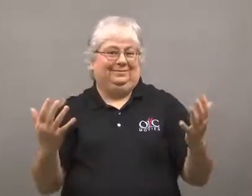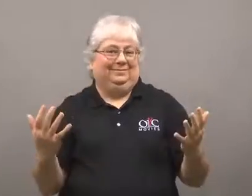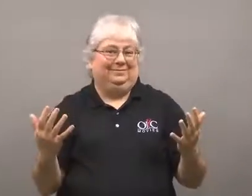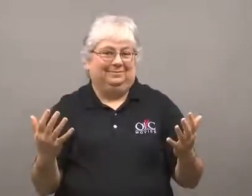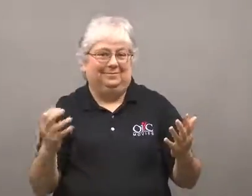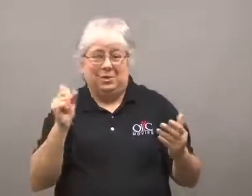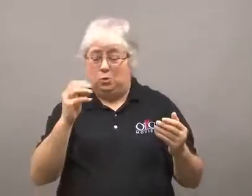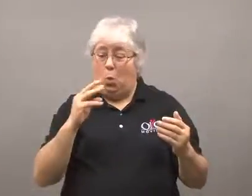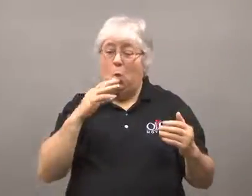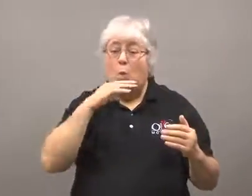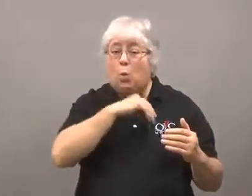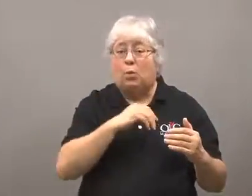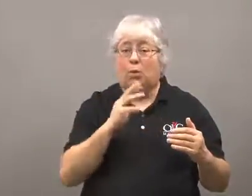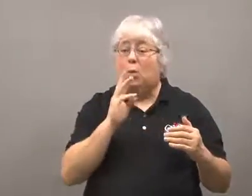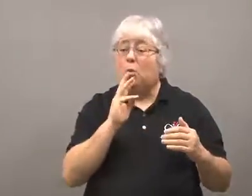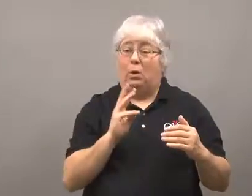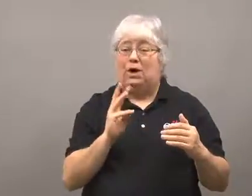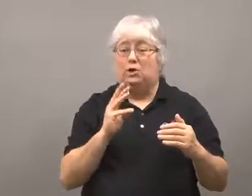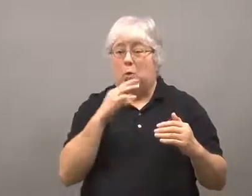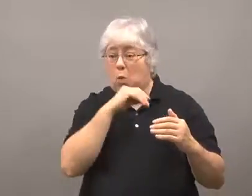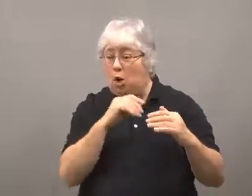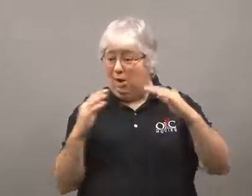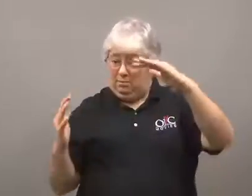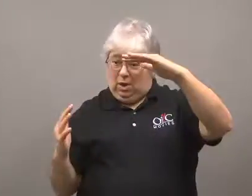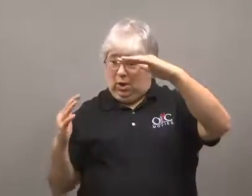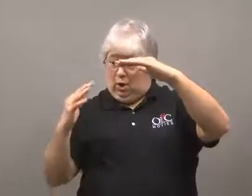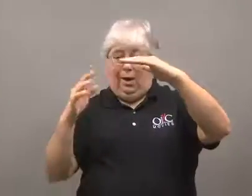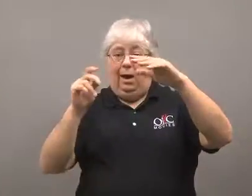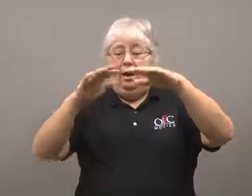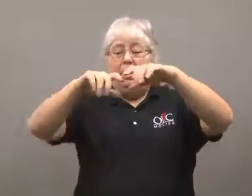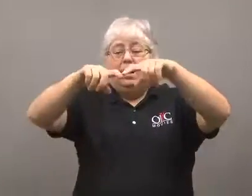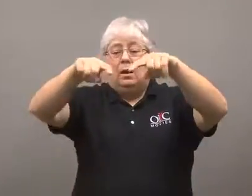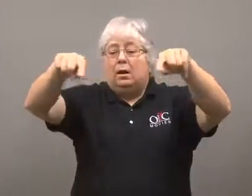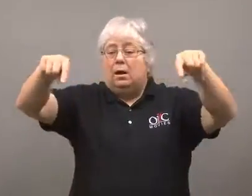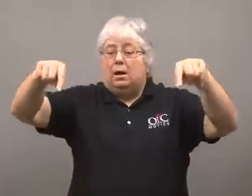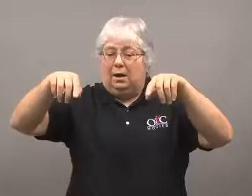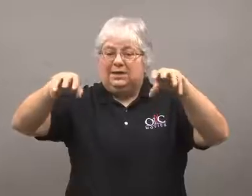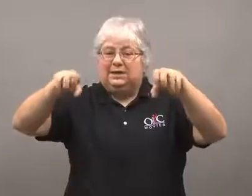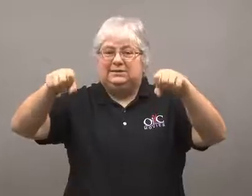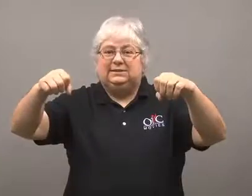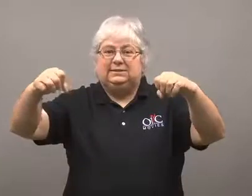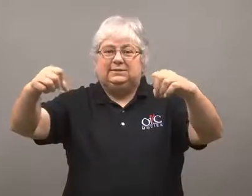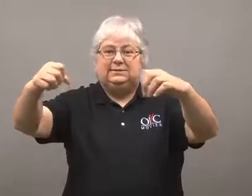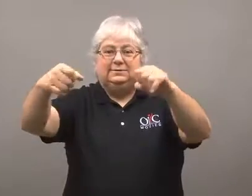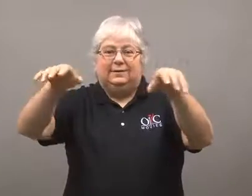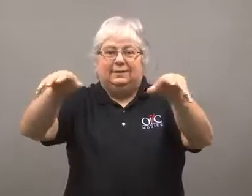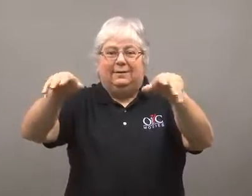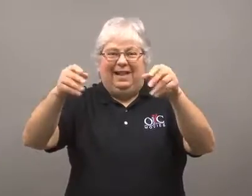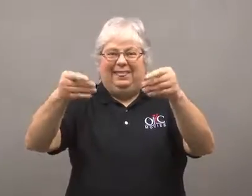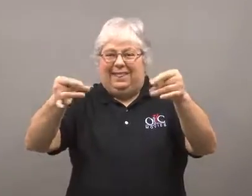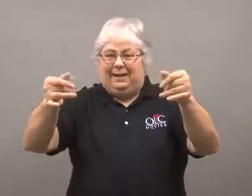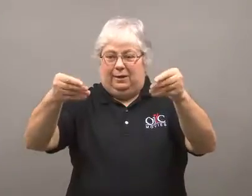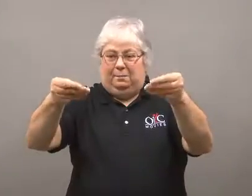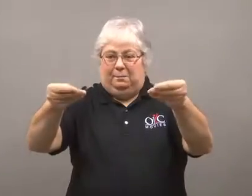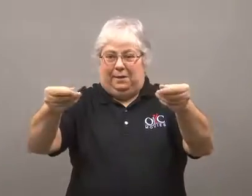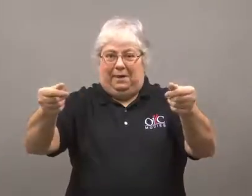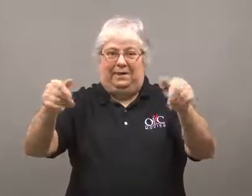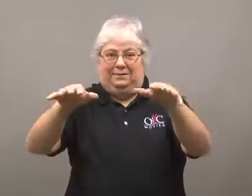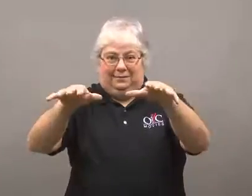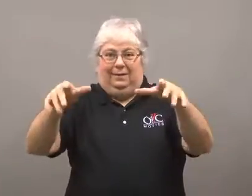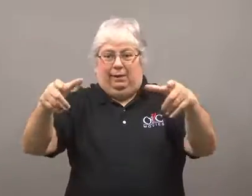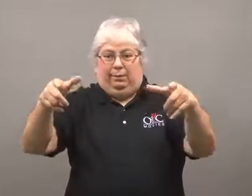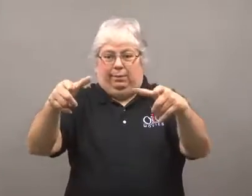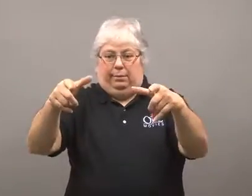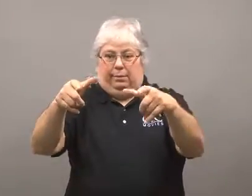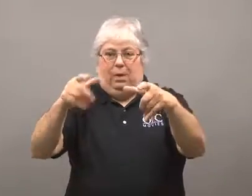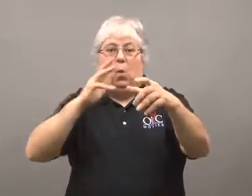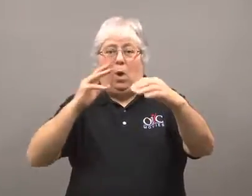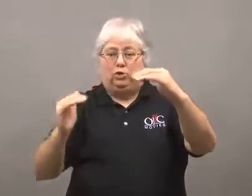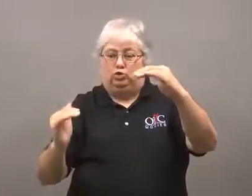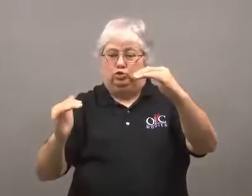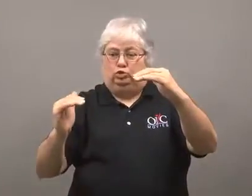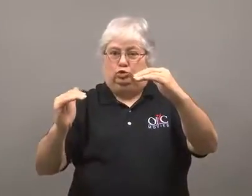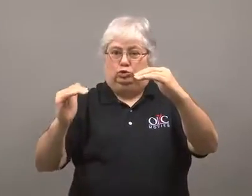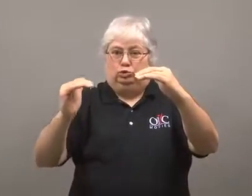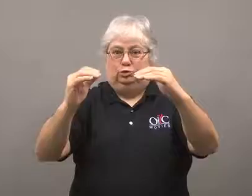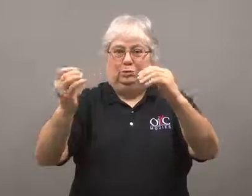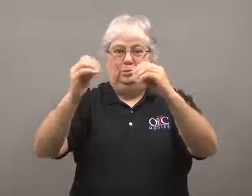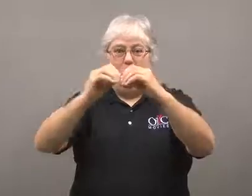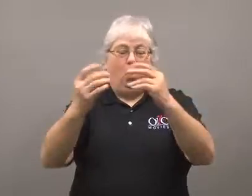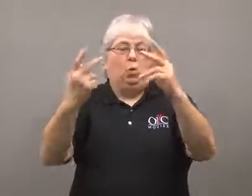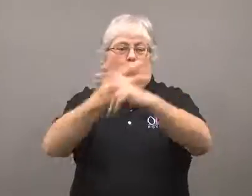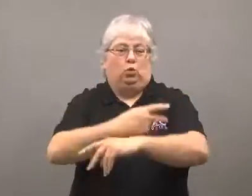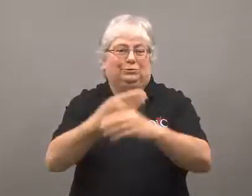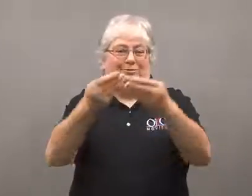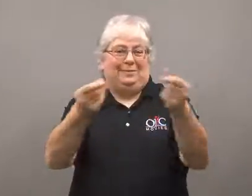As warmer water seeps in, the edges of the ice pack are being eroded away.